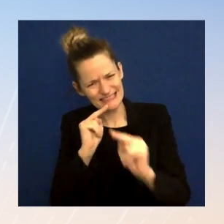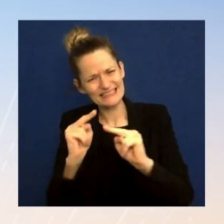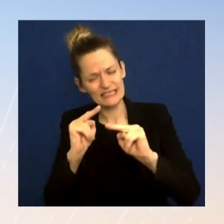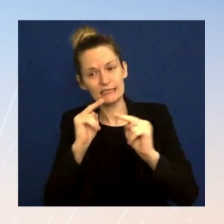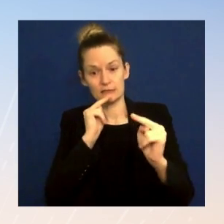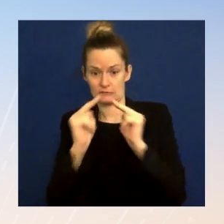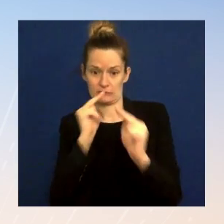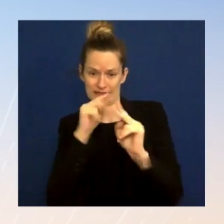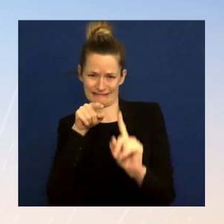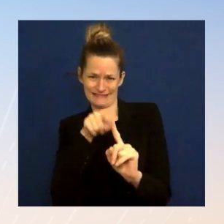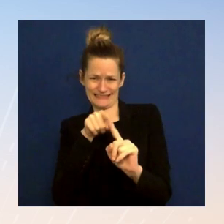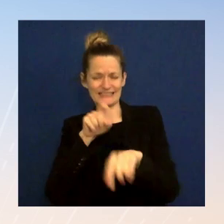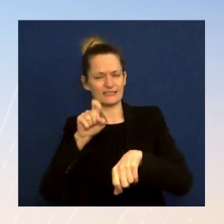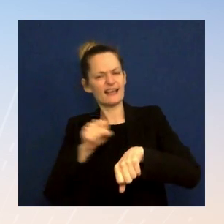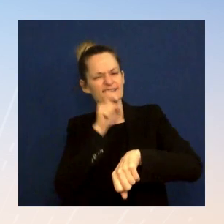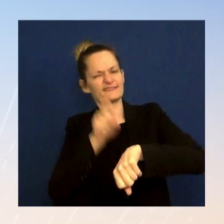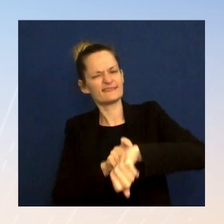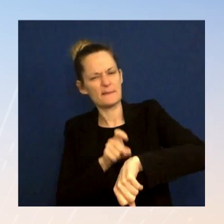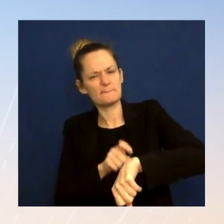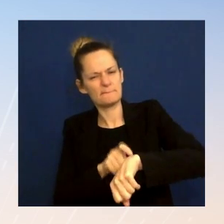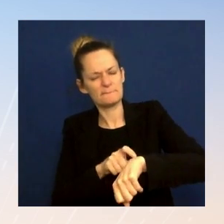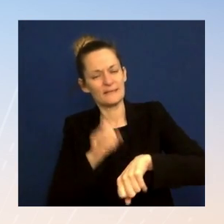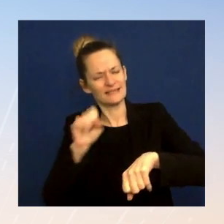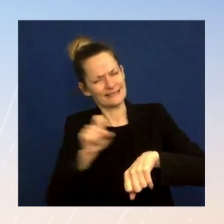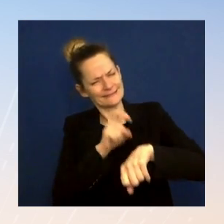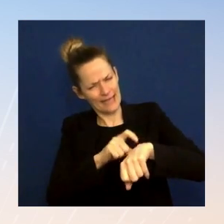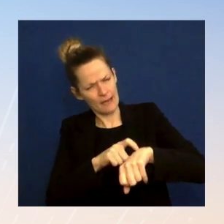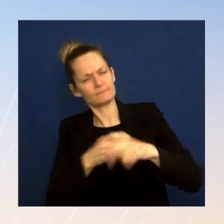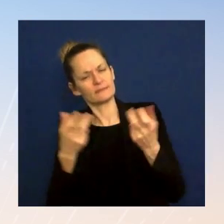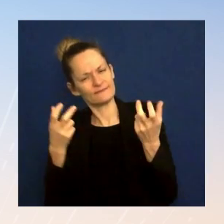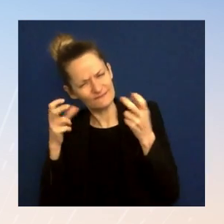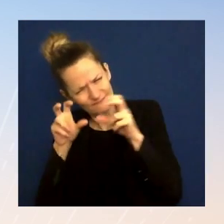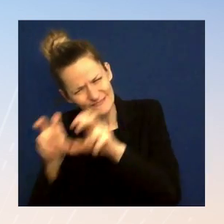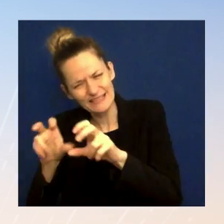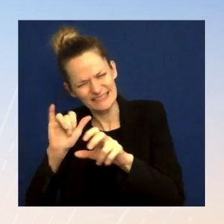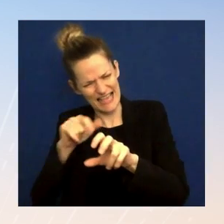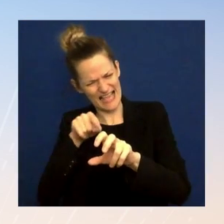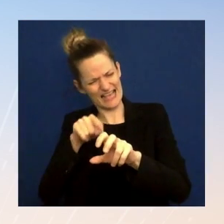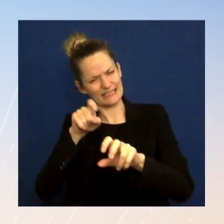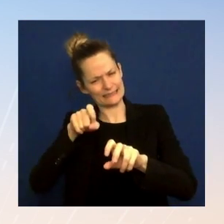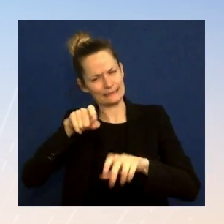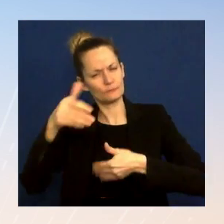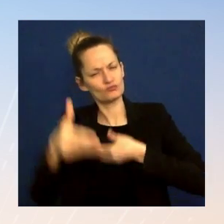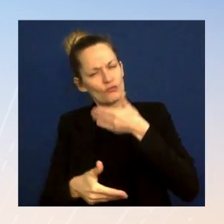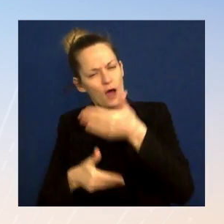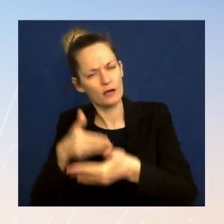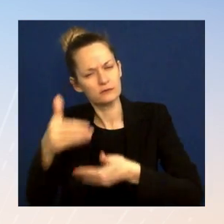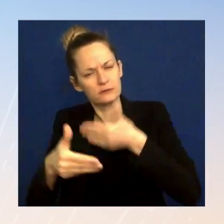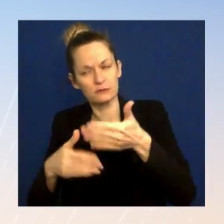in the United States -- that that takes time. And so I don't think that world leaders will look at this as a binary issue -- "Is it done? Is it not done?"